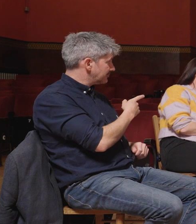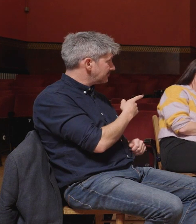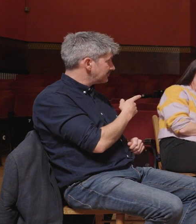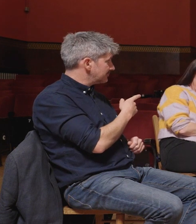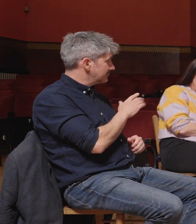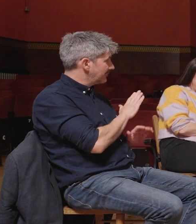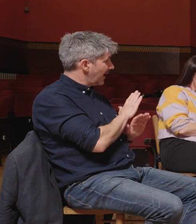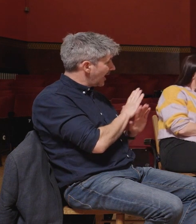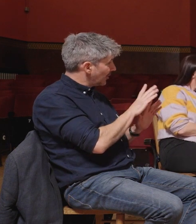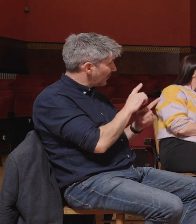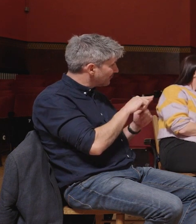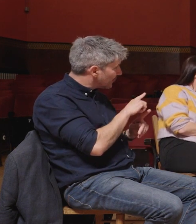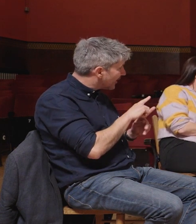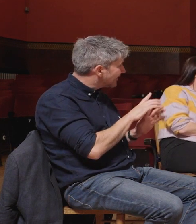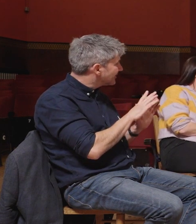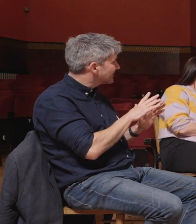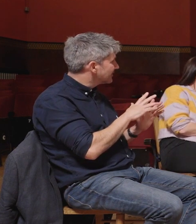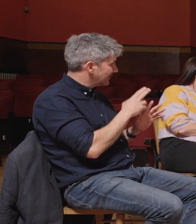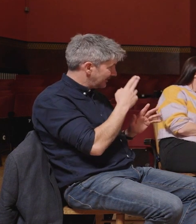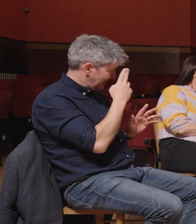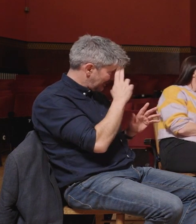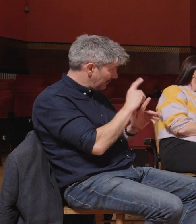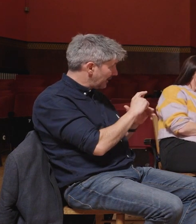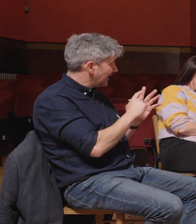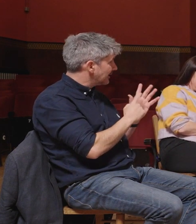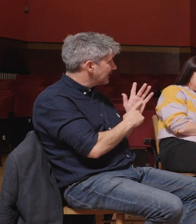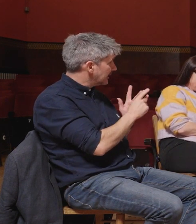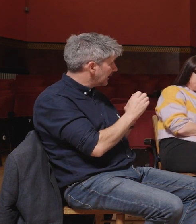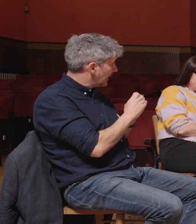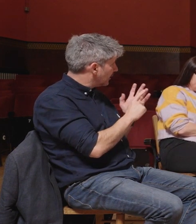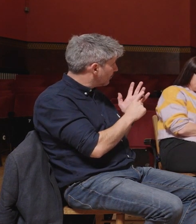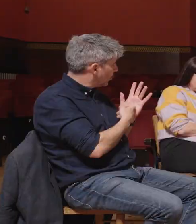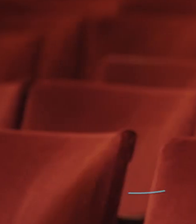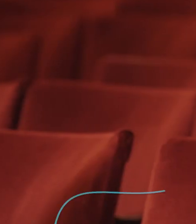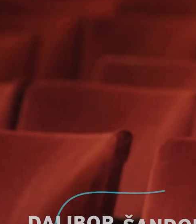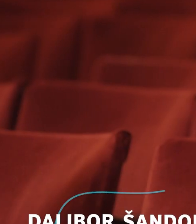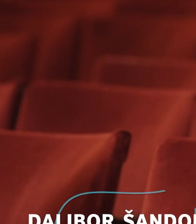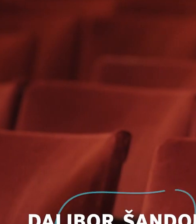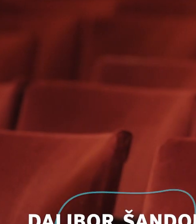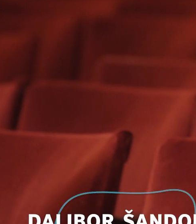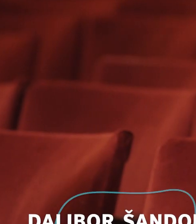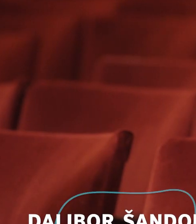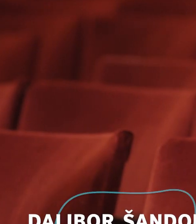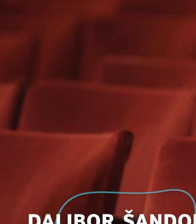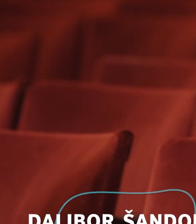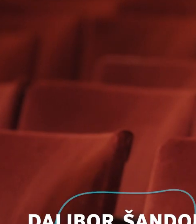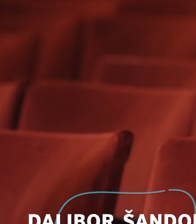Hello, everyone. I'm Dalibor. I'm a tall white male.